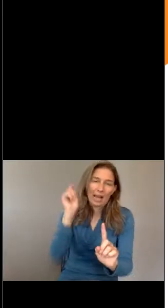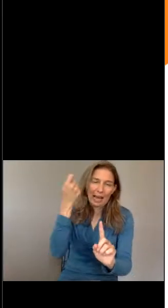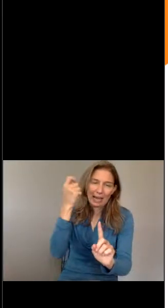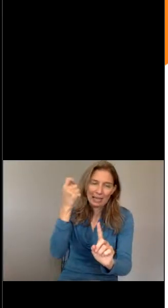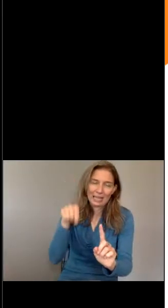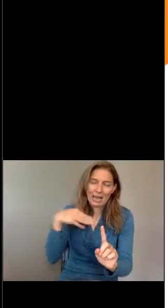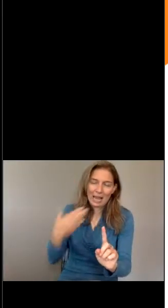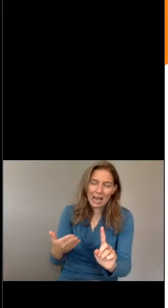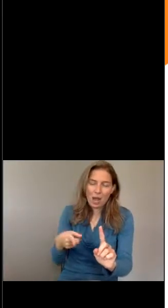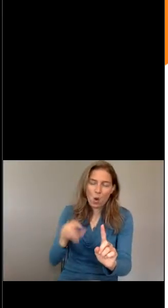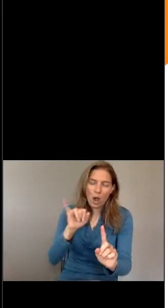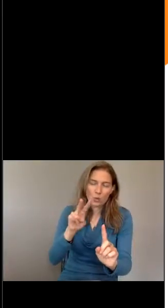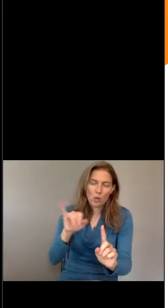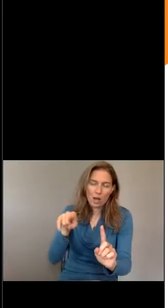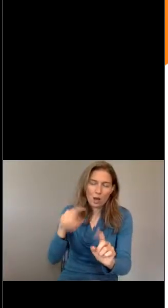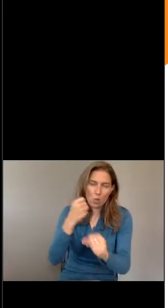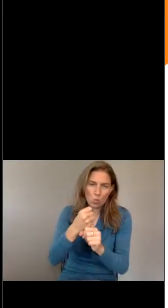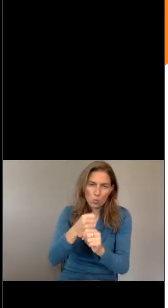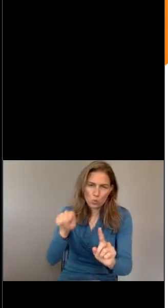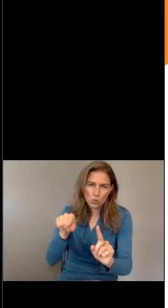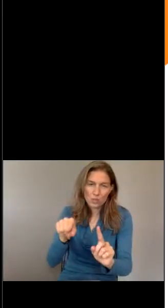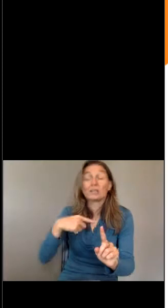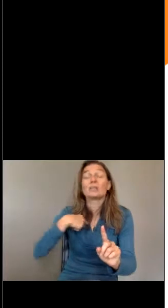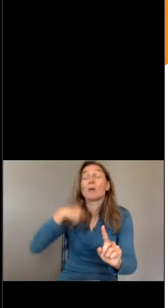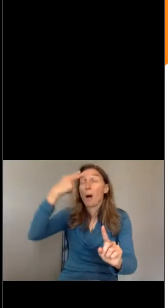which has direct relevance to informing that the design